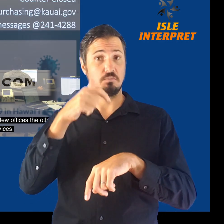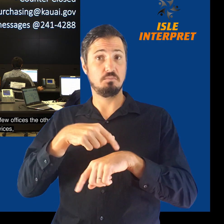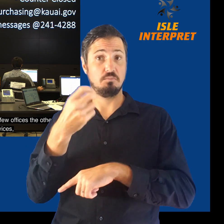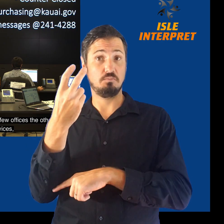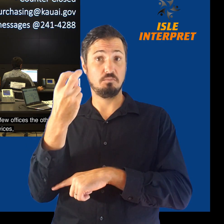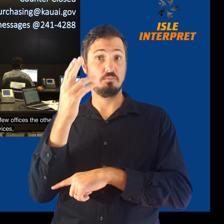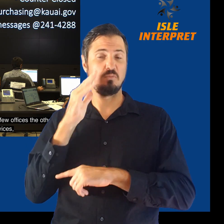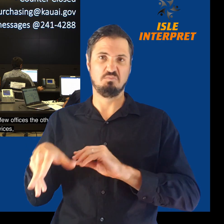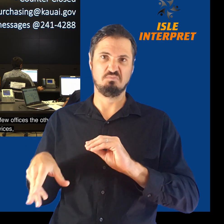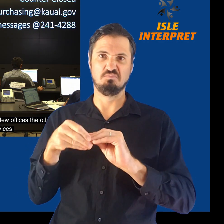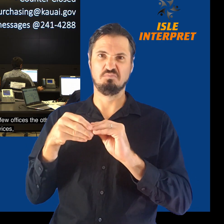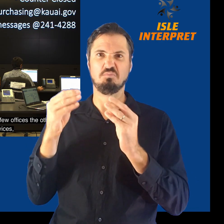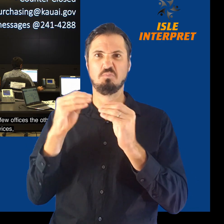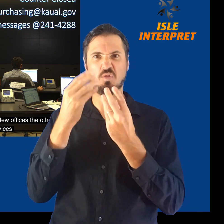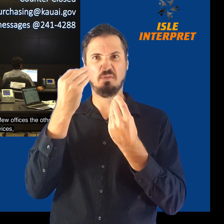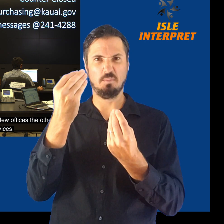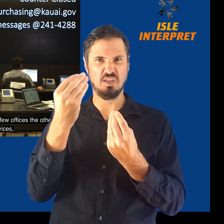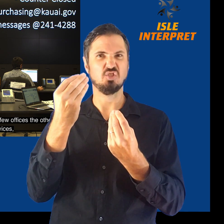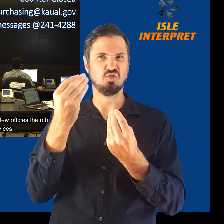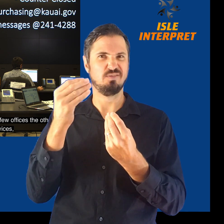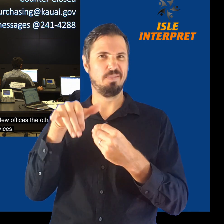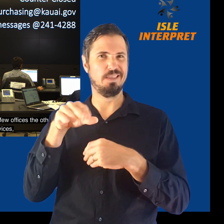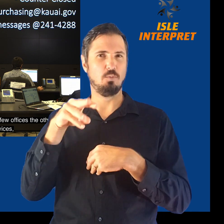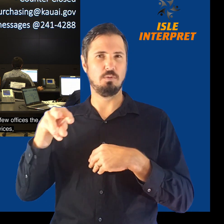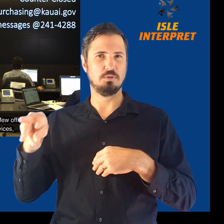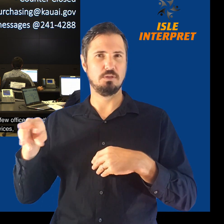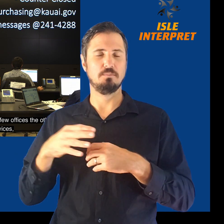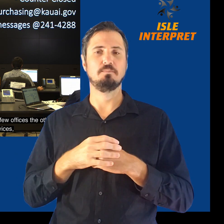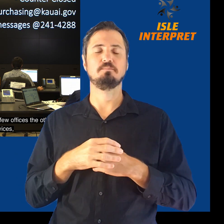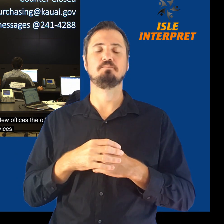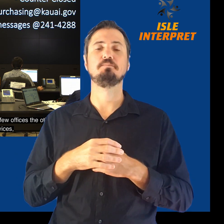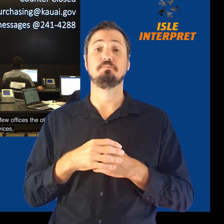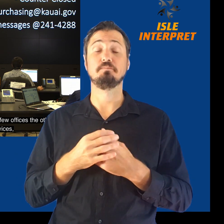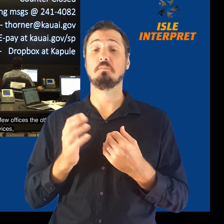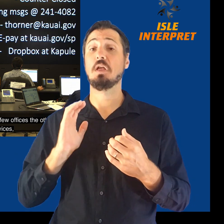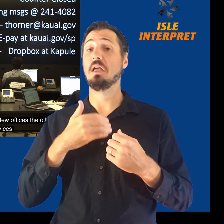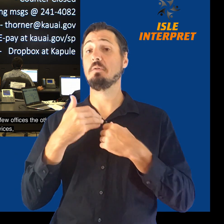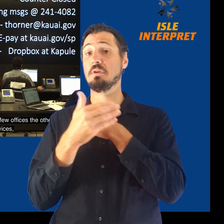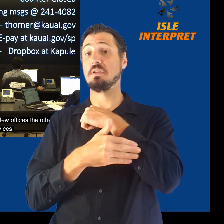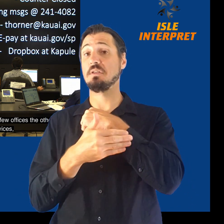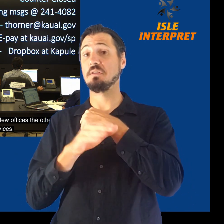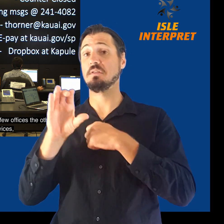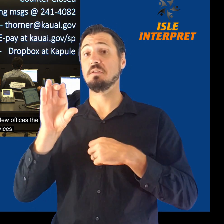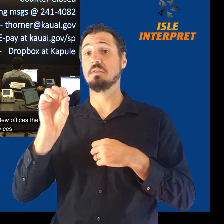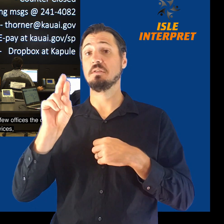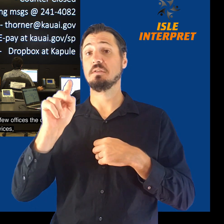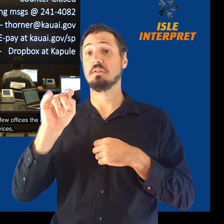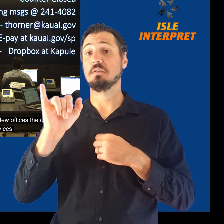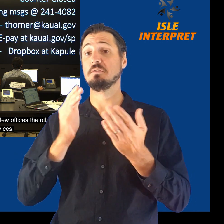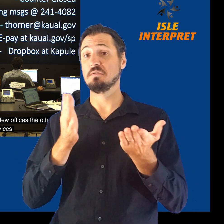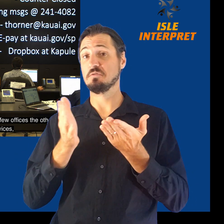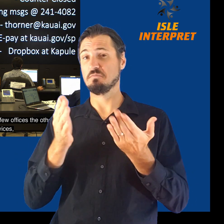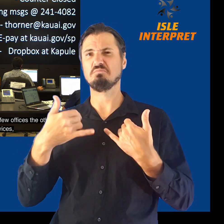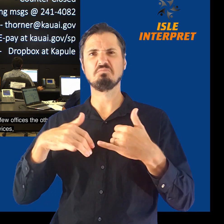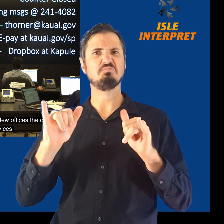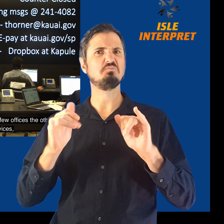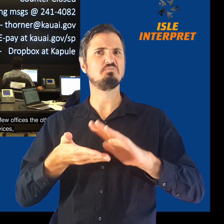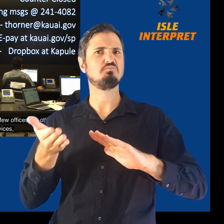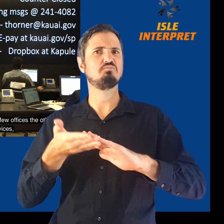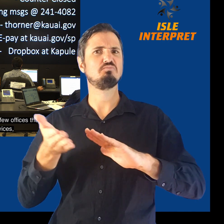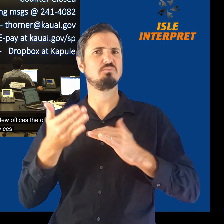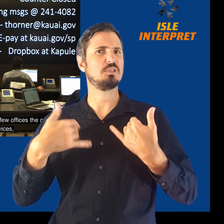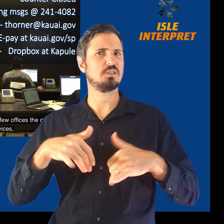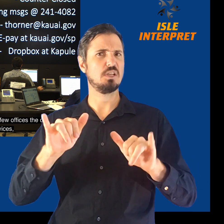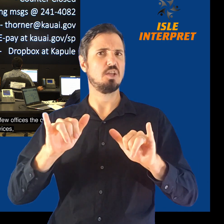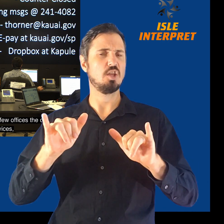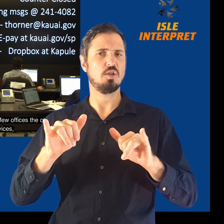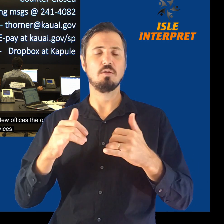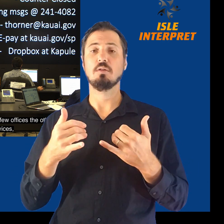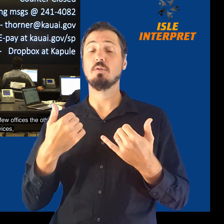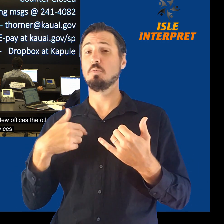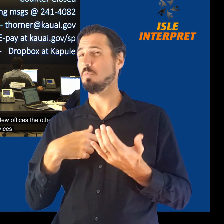Many of our County services are still operating. We talked about a few offices the other day and today we’ll highlight a few more county services,